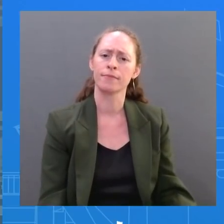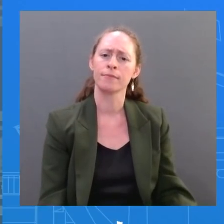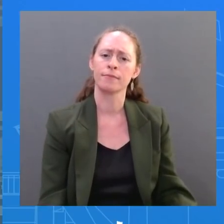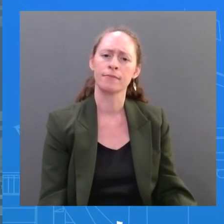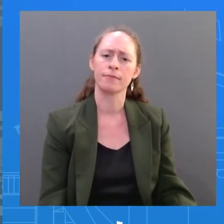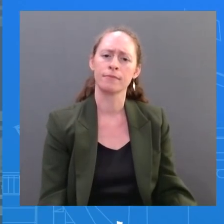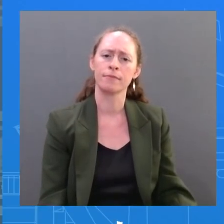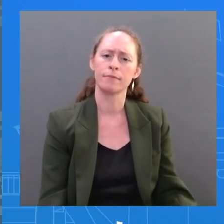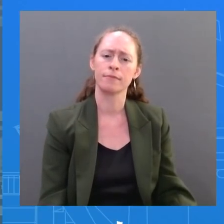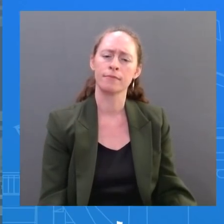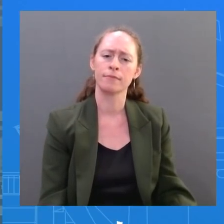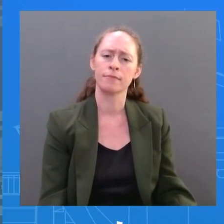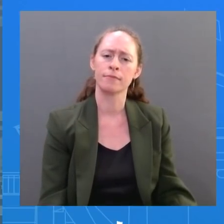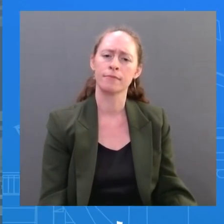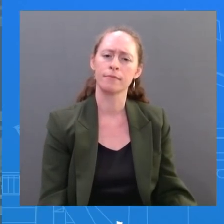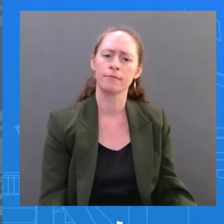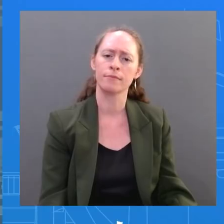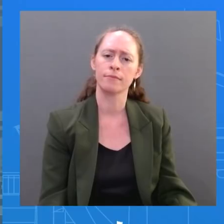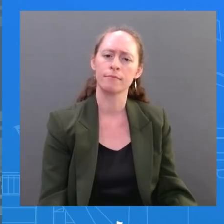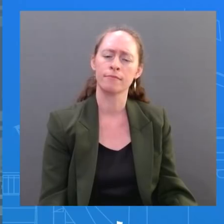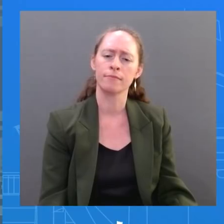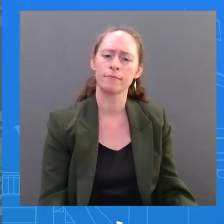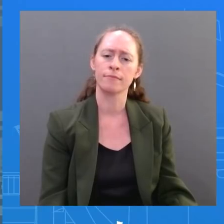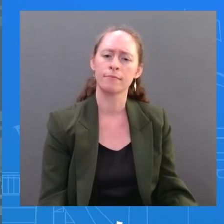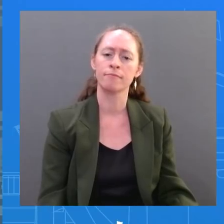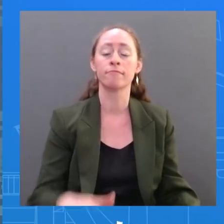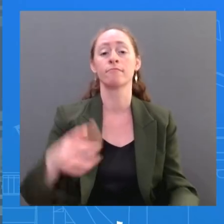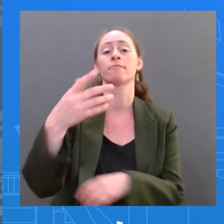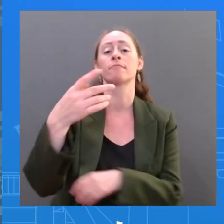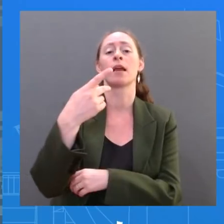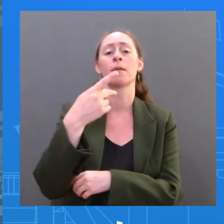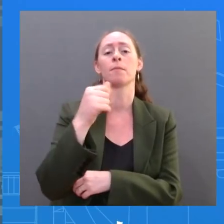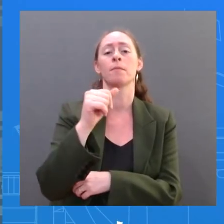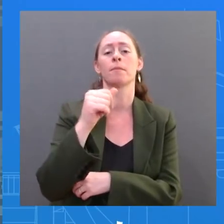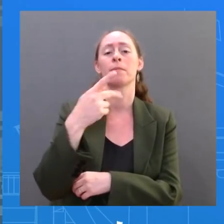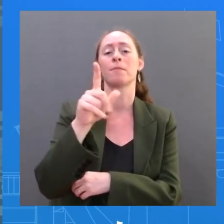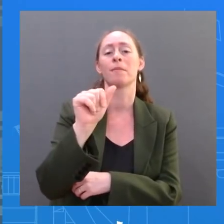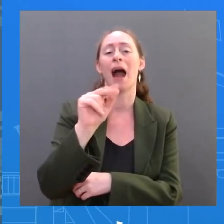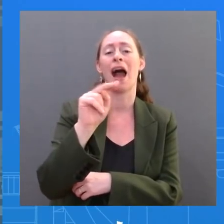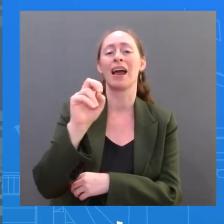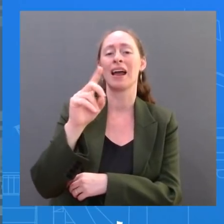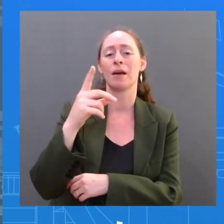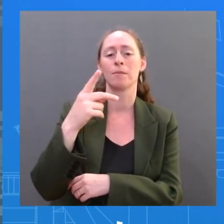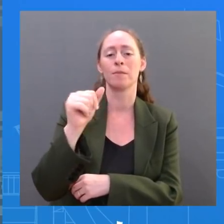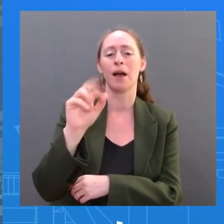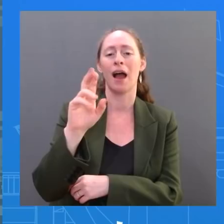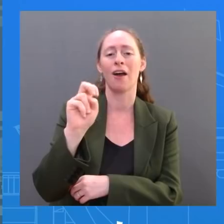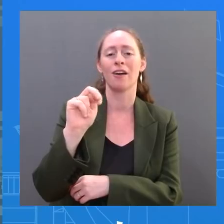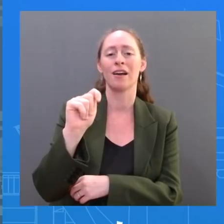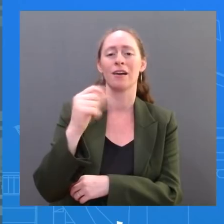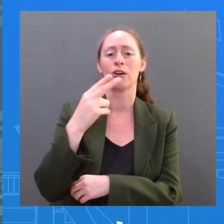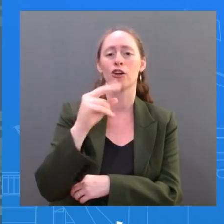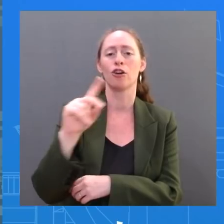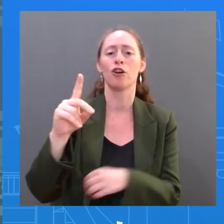they've both called it, you know, important steps. And I've been in constant contact with stakeholders